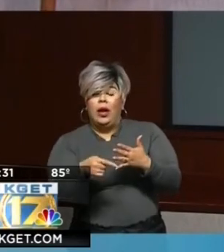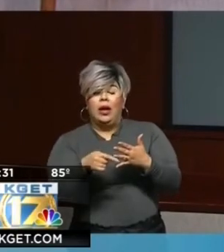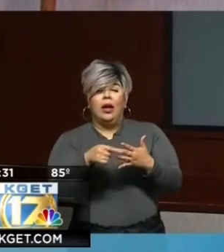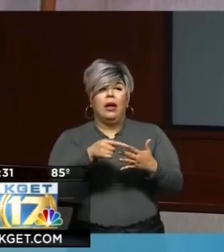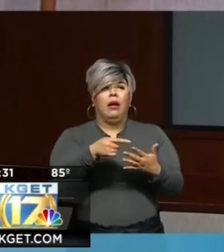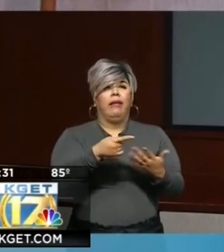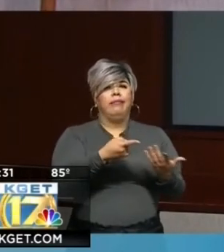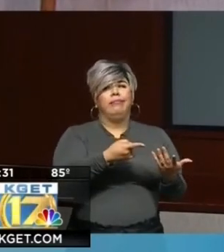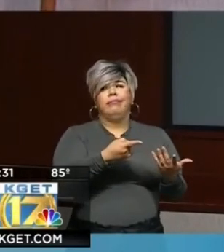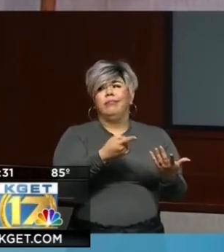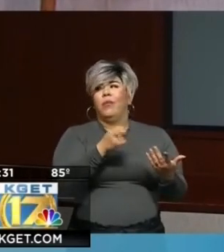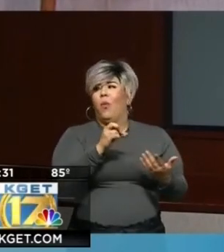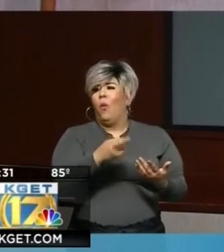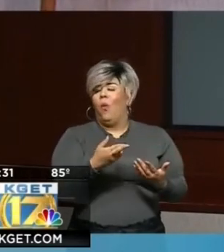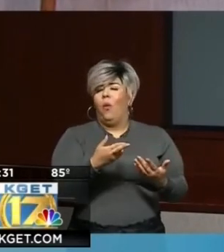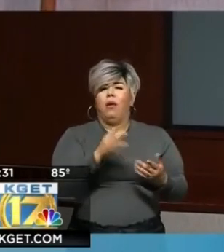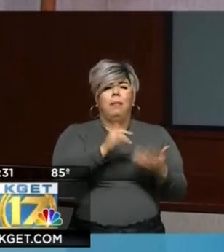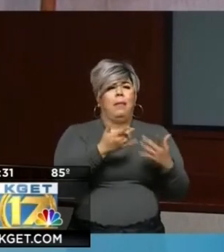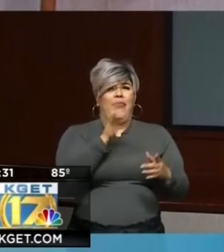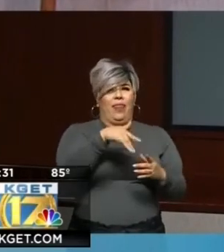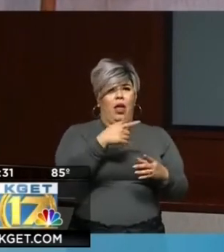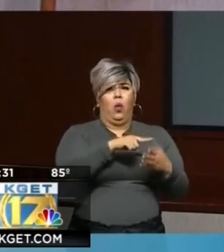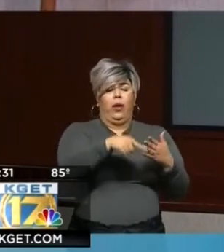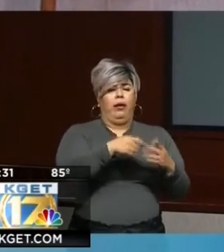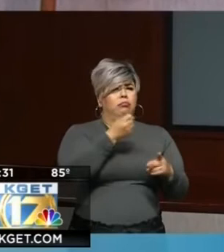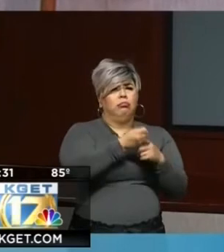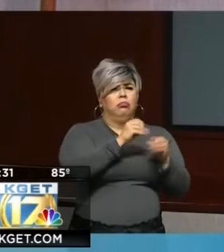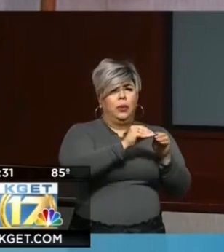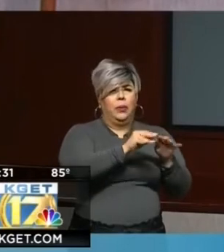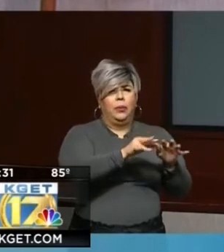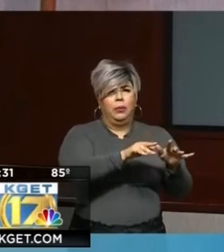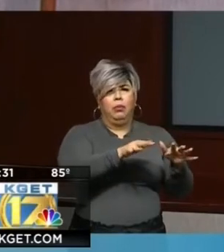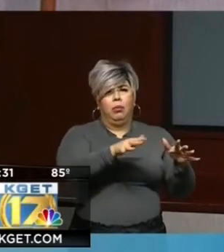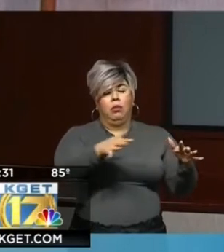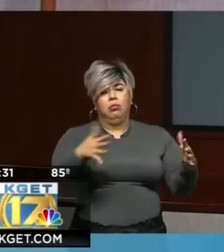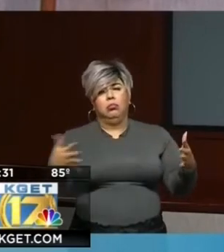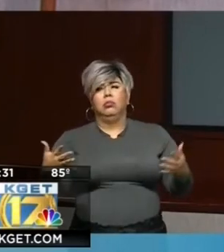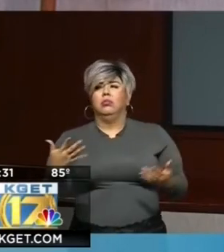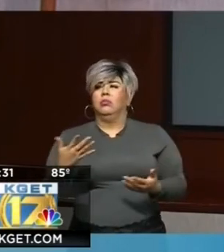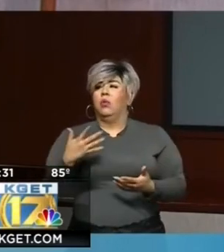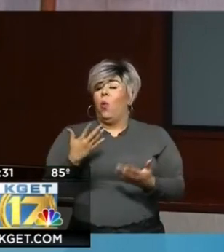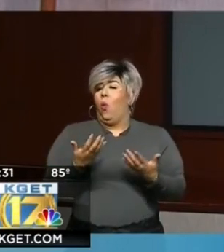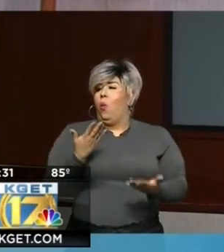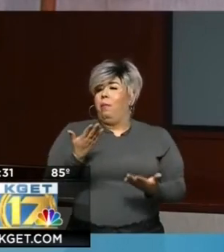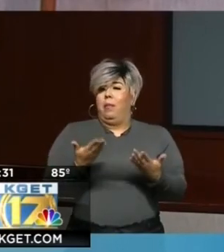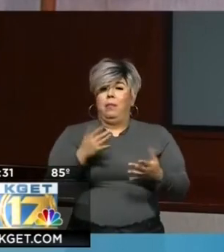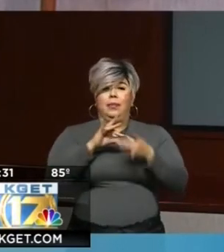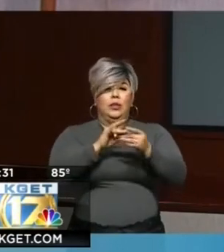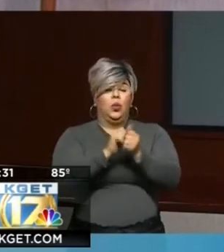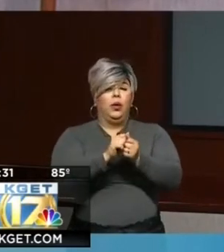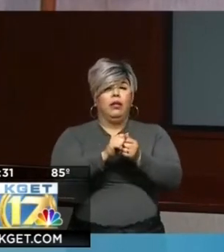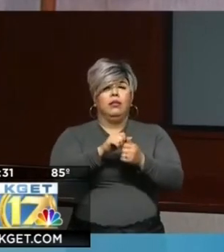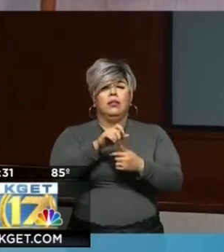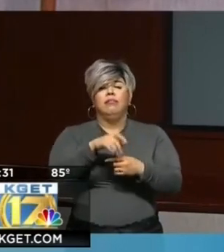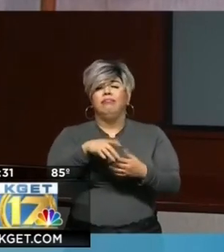IS IT MOBILABLY RELATED TO MEMORIAL DAY WEEKEND AND THIS IS SORT OF, YOU KNOW, A LAGGING INDICATION THERE WAS MORE SPREAD THAN THAT HAPPENED THAN